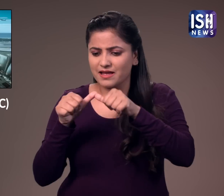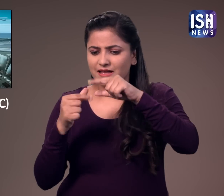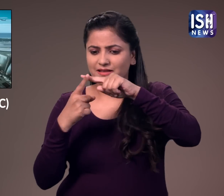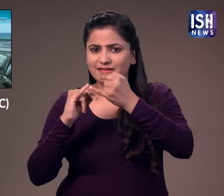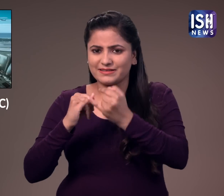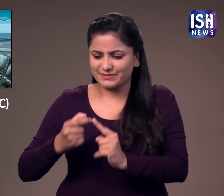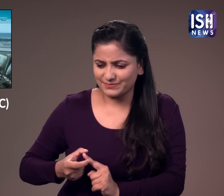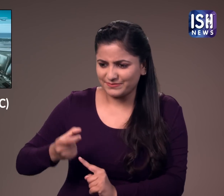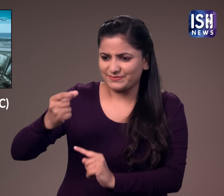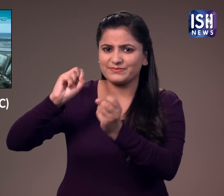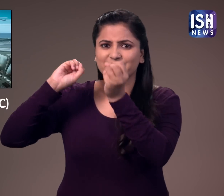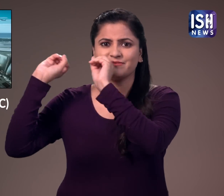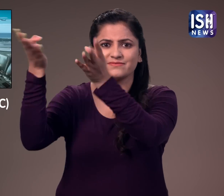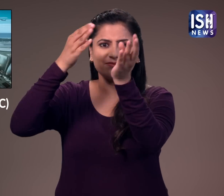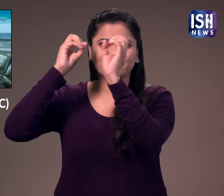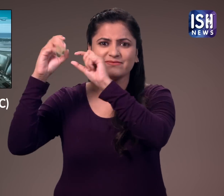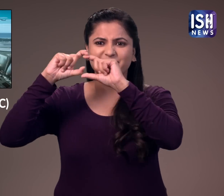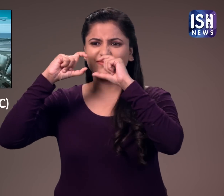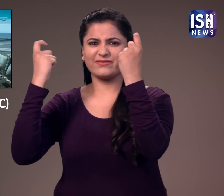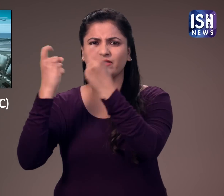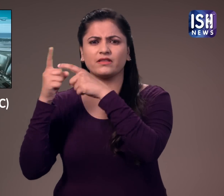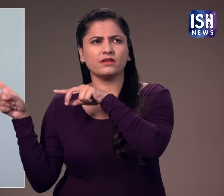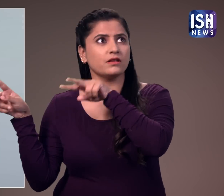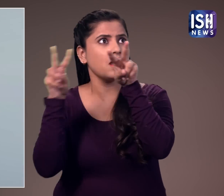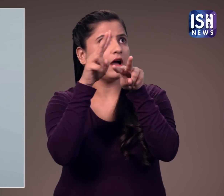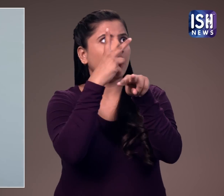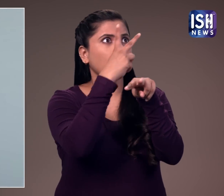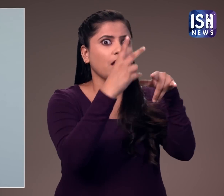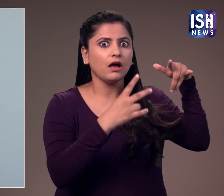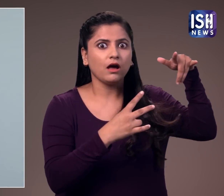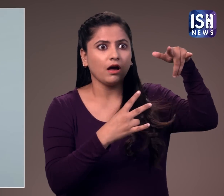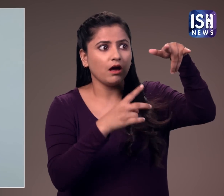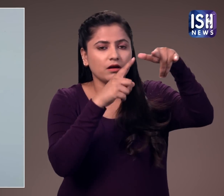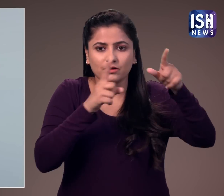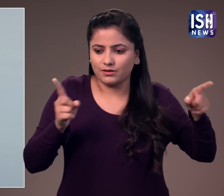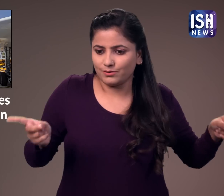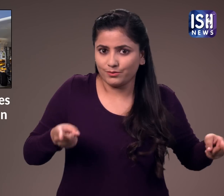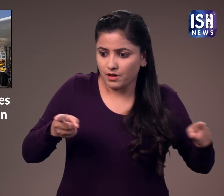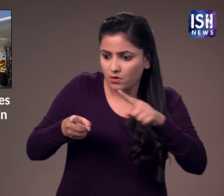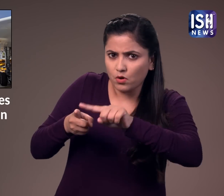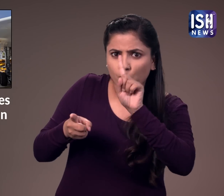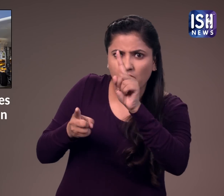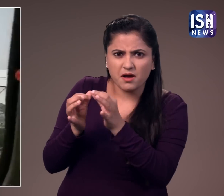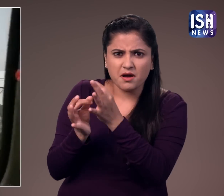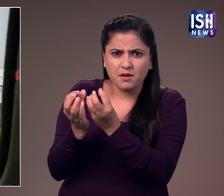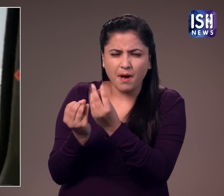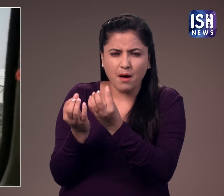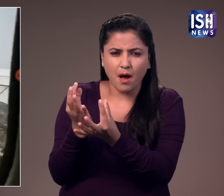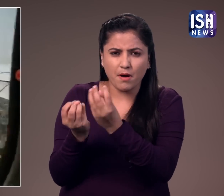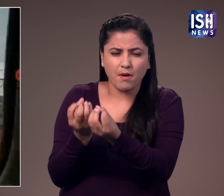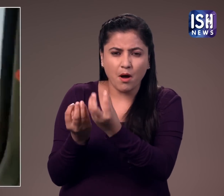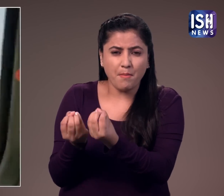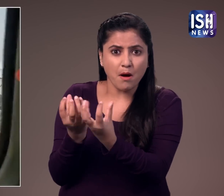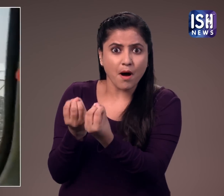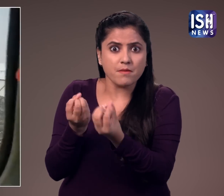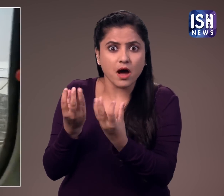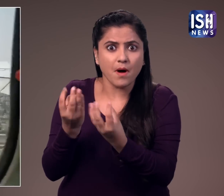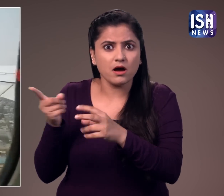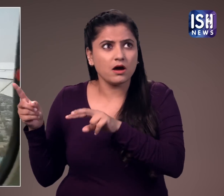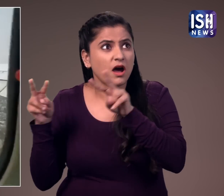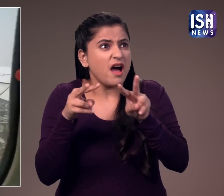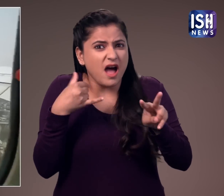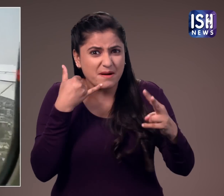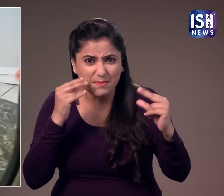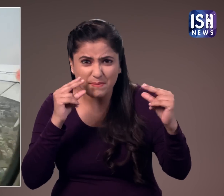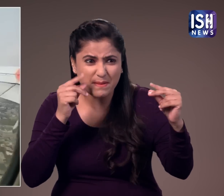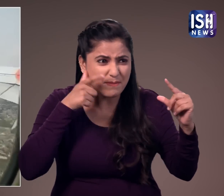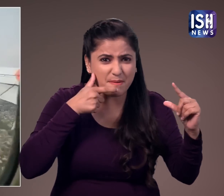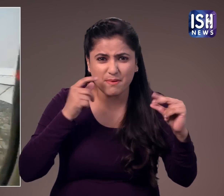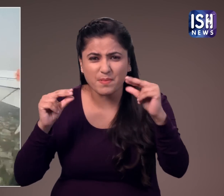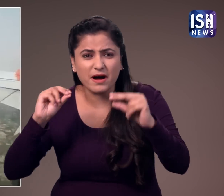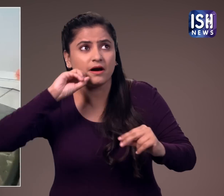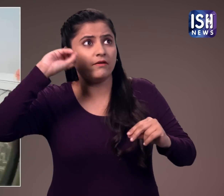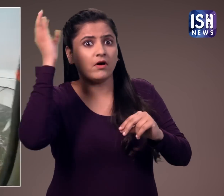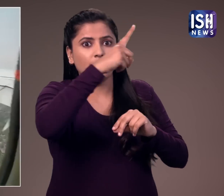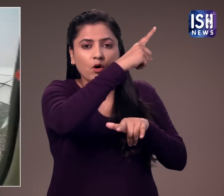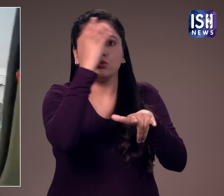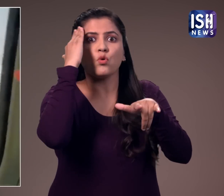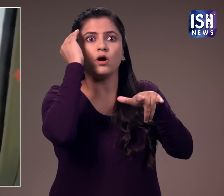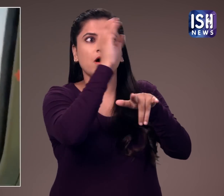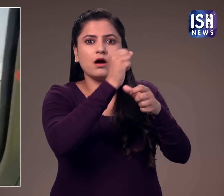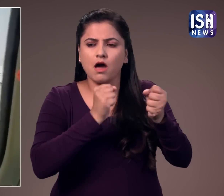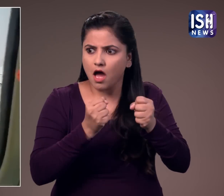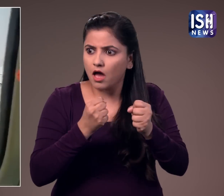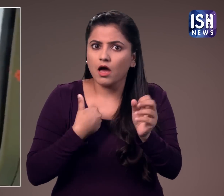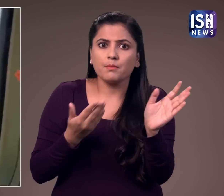The ATS noticed sparks, smoke and flames coming out of the left engine and informed the pilot.